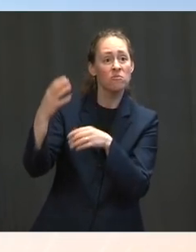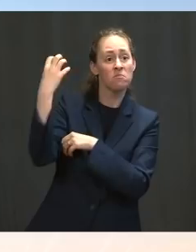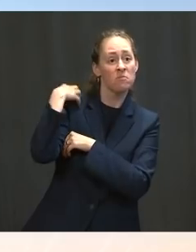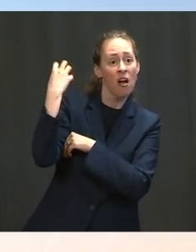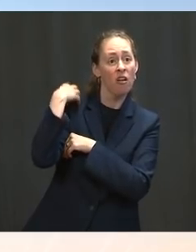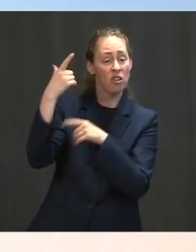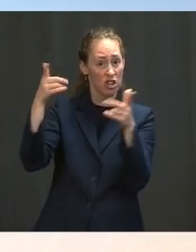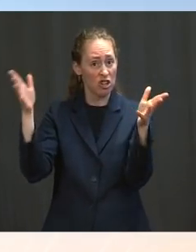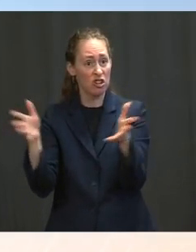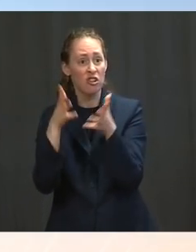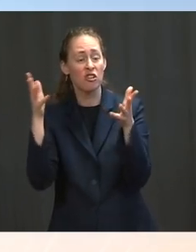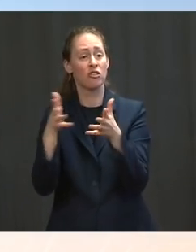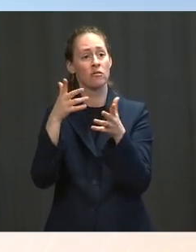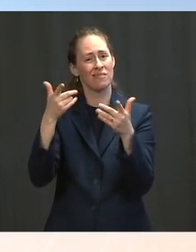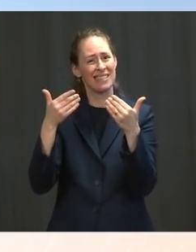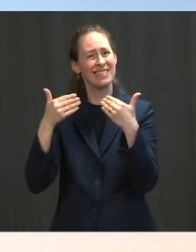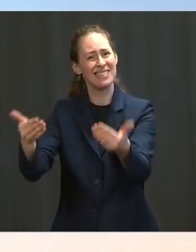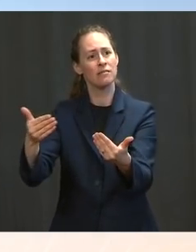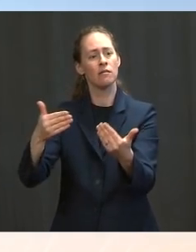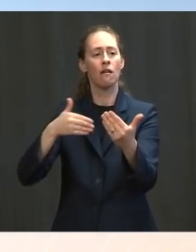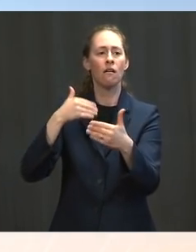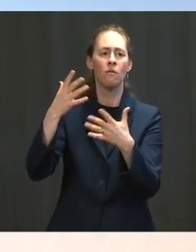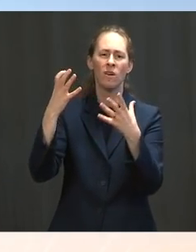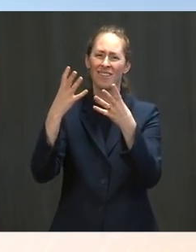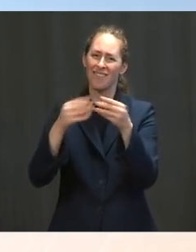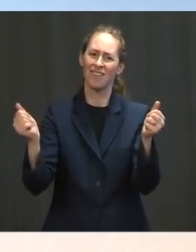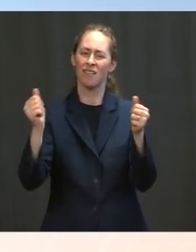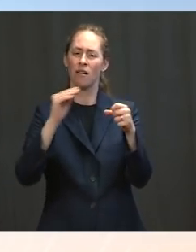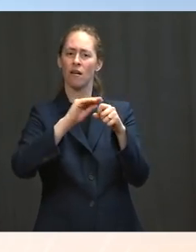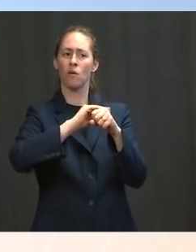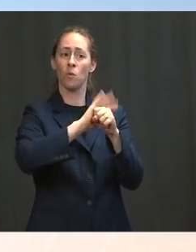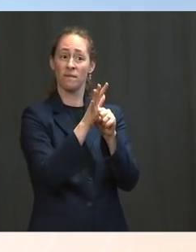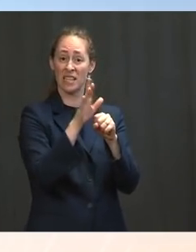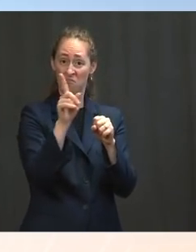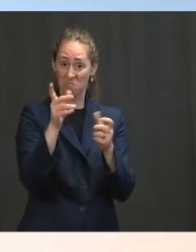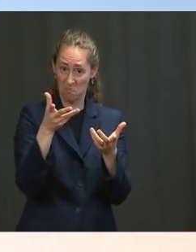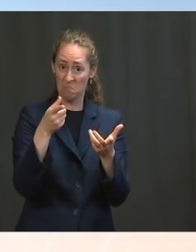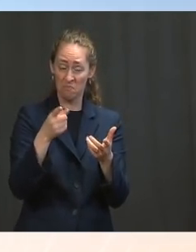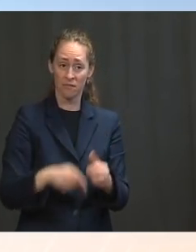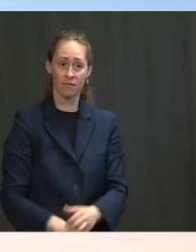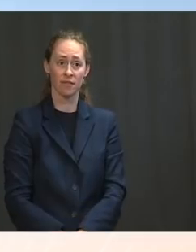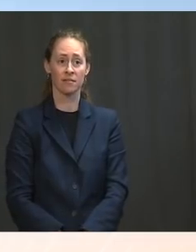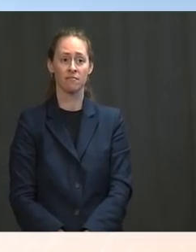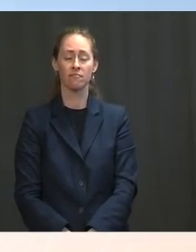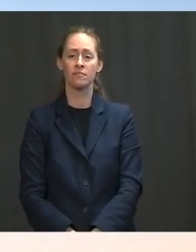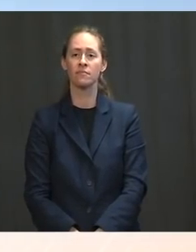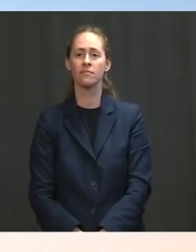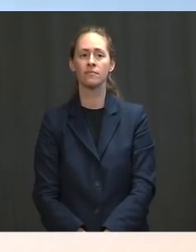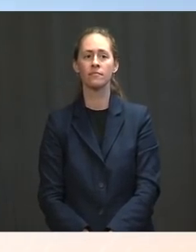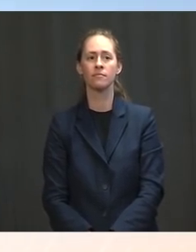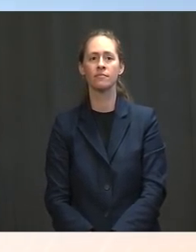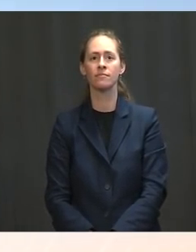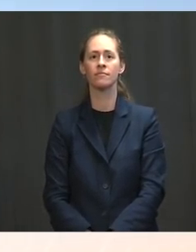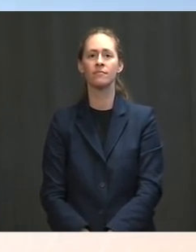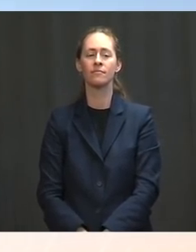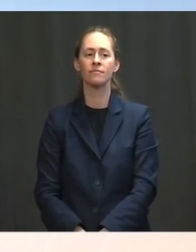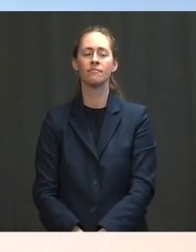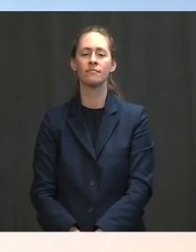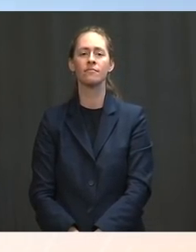kind of, a real acceleration of the vaccine adoption? Ms. Psaki: We're going to leave it up to them